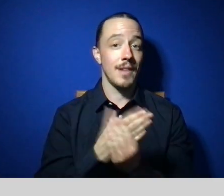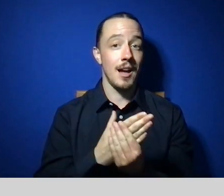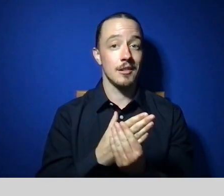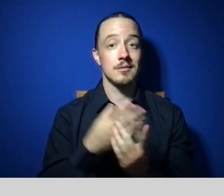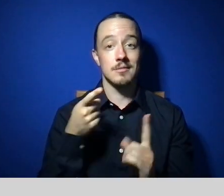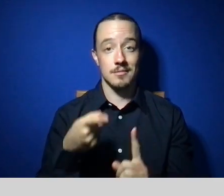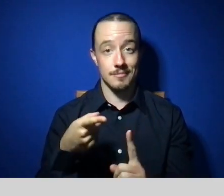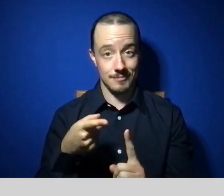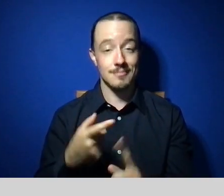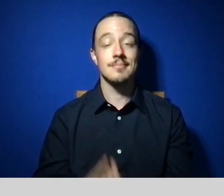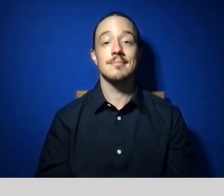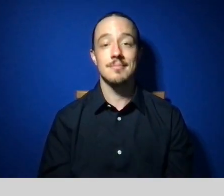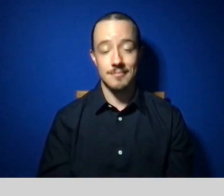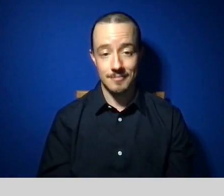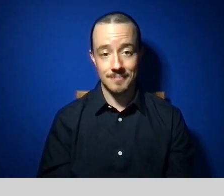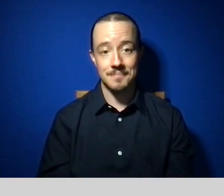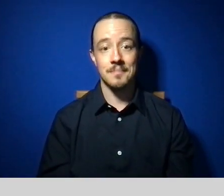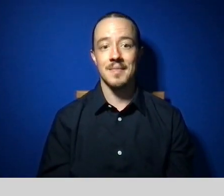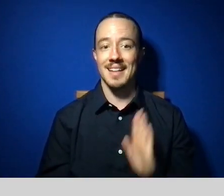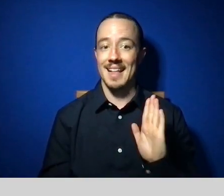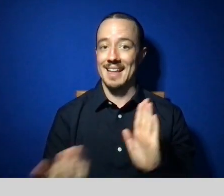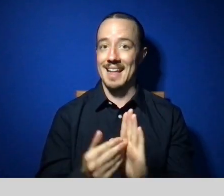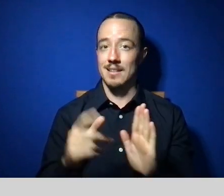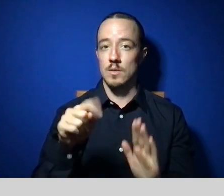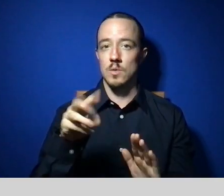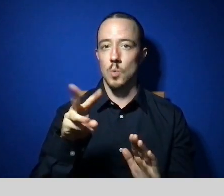and again, if we do twine upload dist/pids-0.1.1.